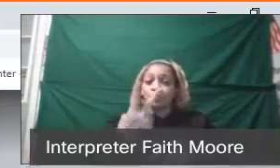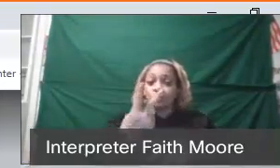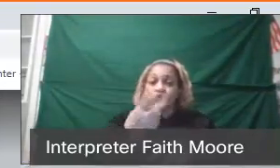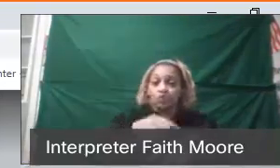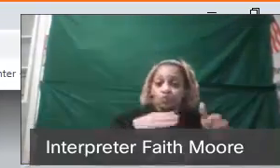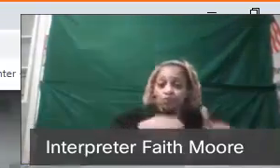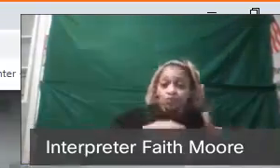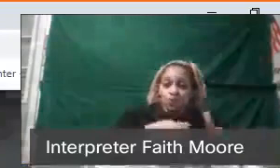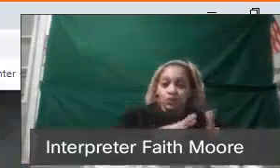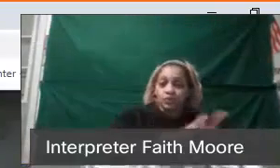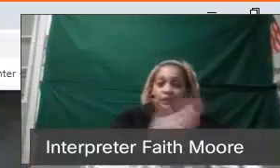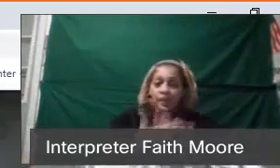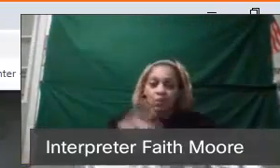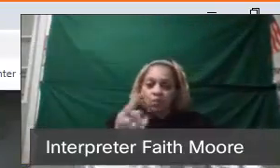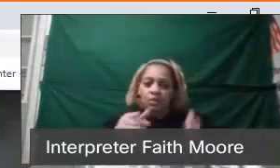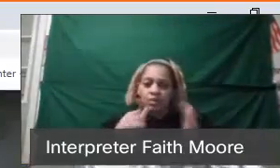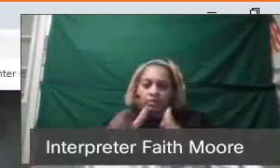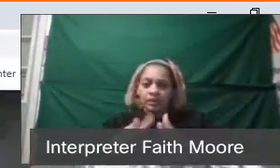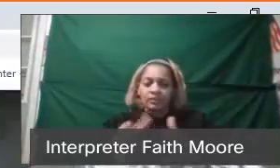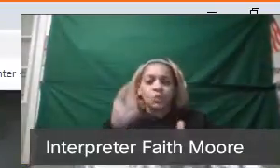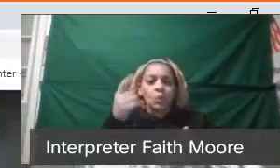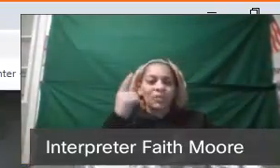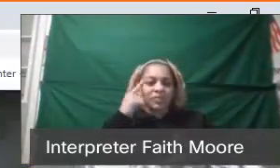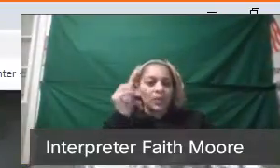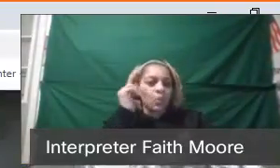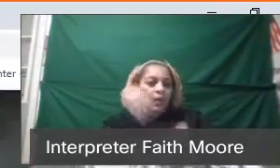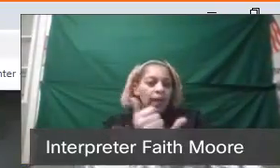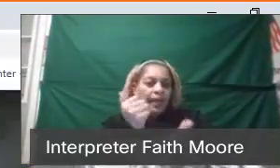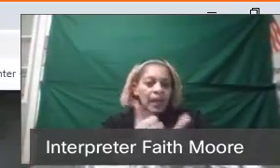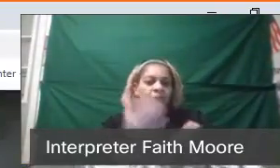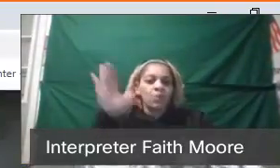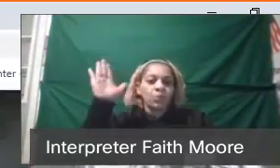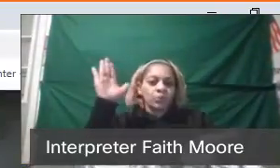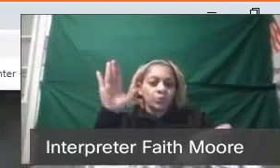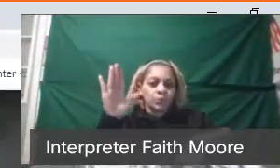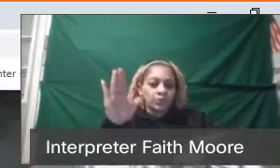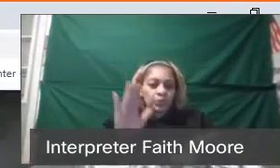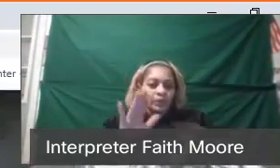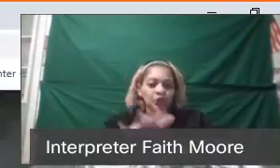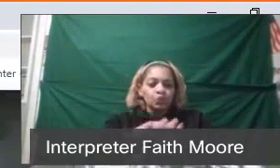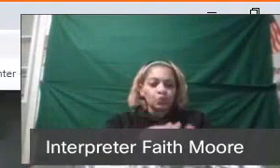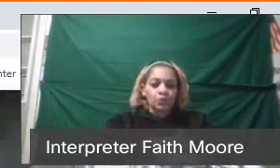Would that help to to, to, to speed along. Narrowed and 1 stab.